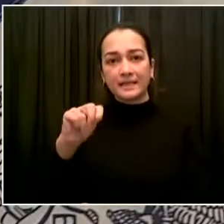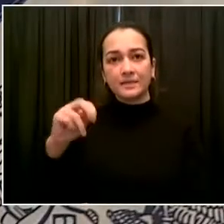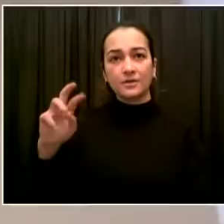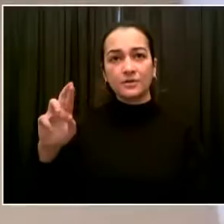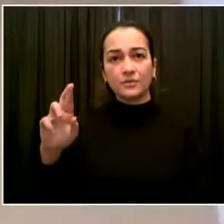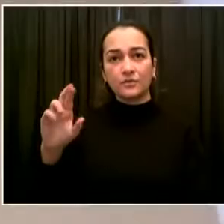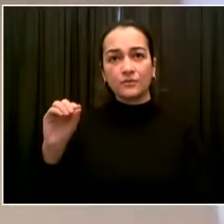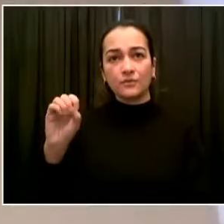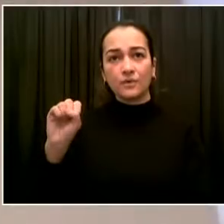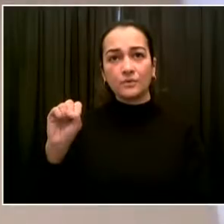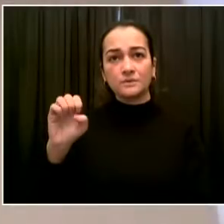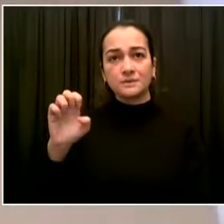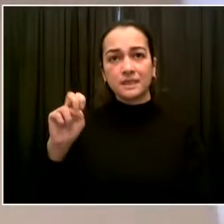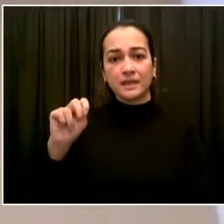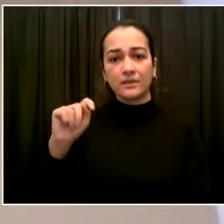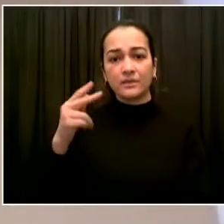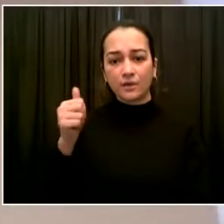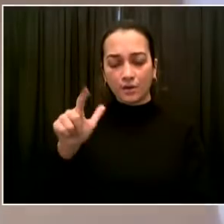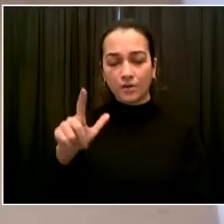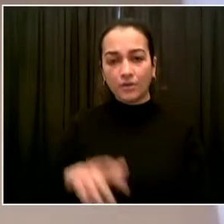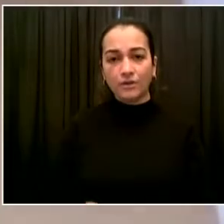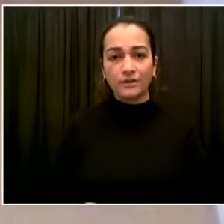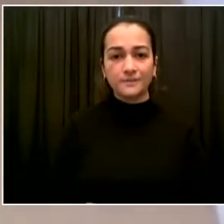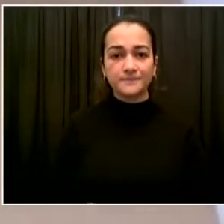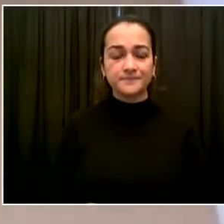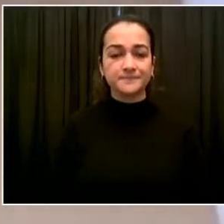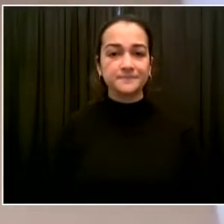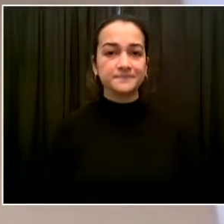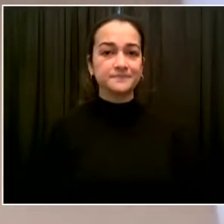MY PLEASURE TO